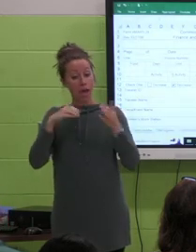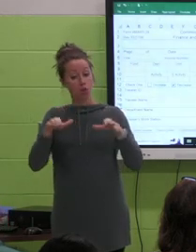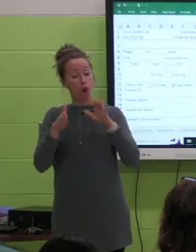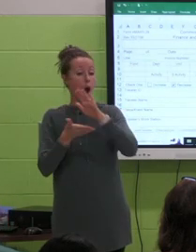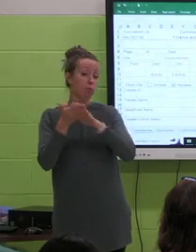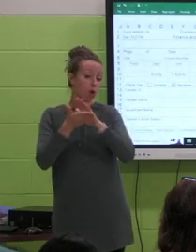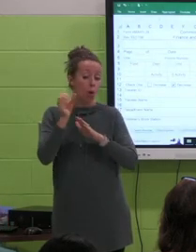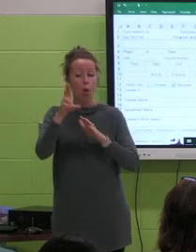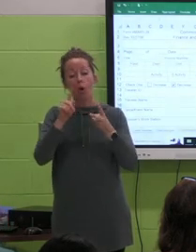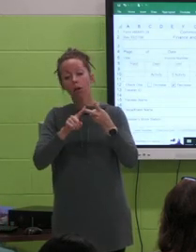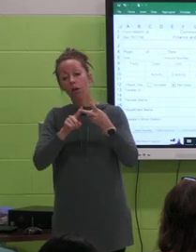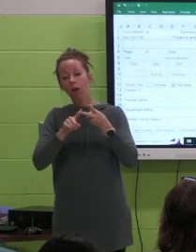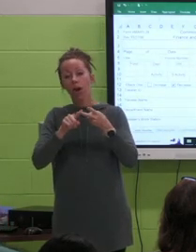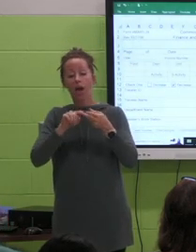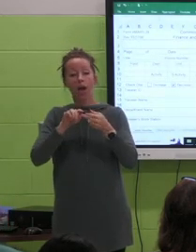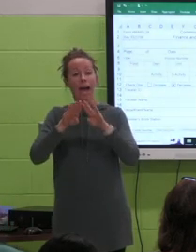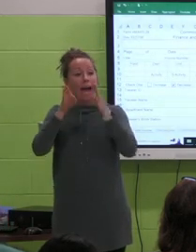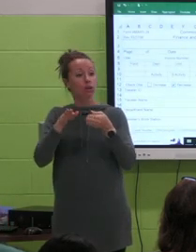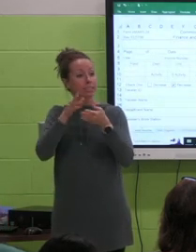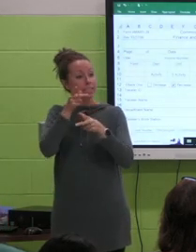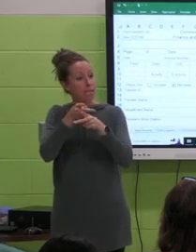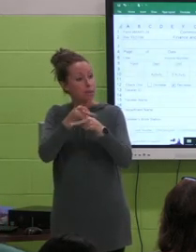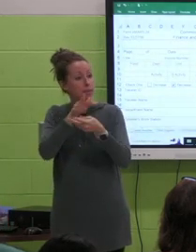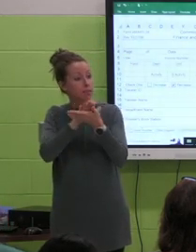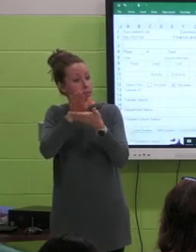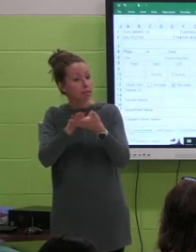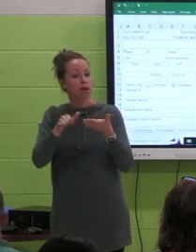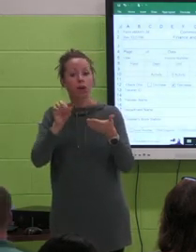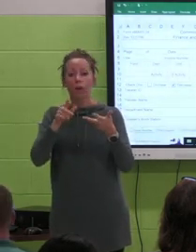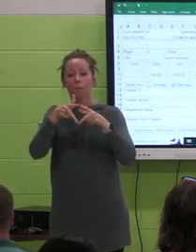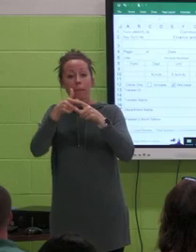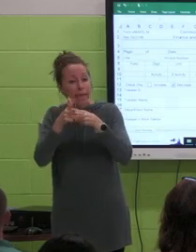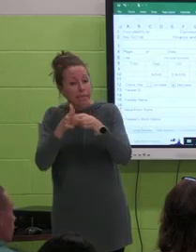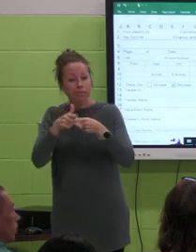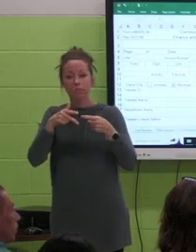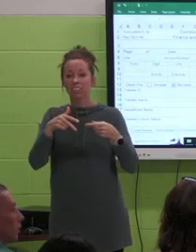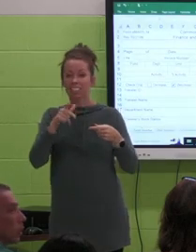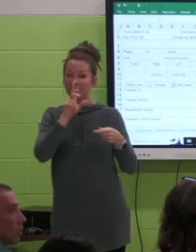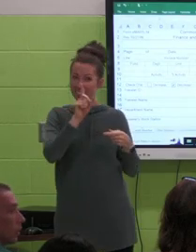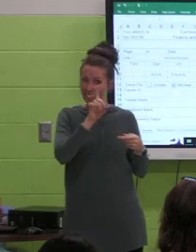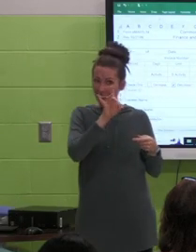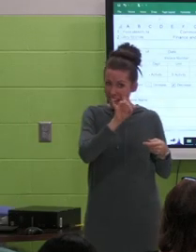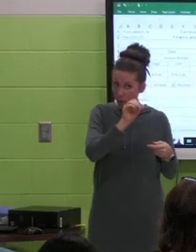or I'm doing housekeeping I'm doing maintenance I don't know whether it's D803 or whether I be doing